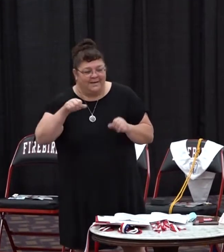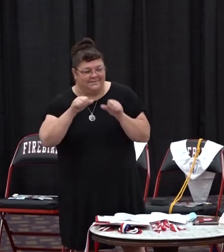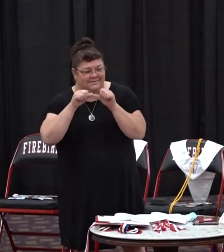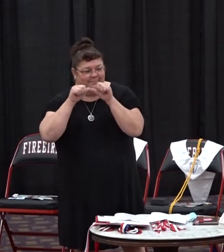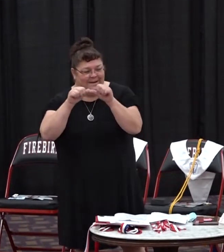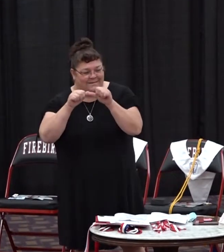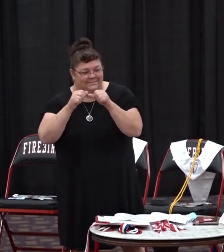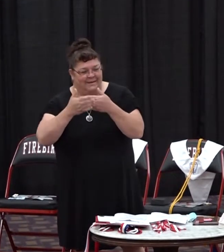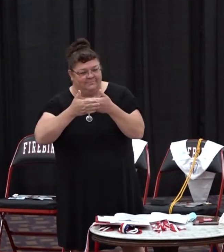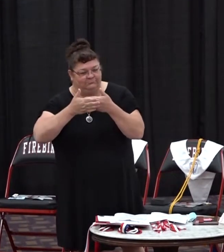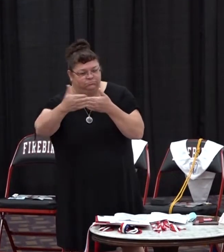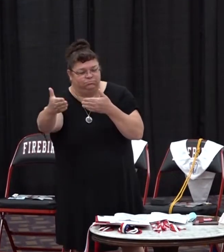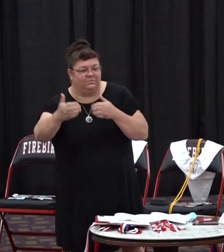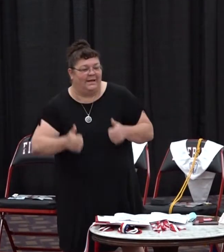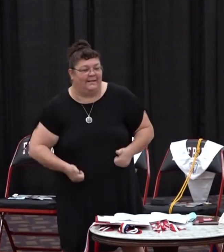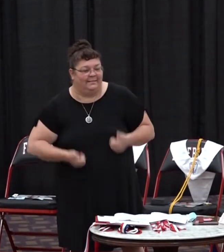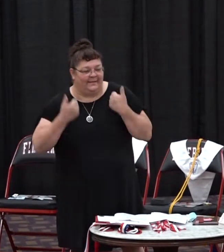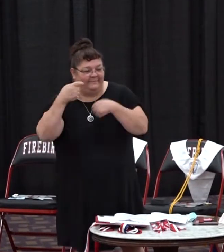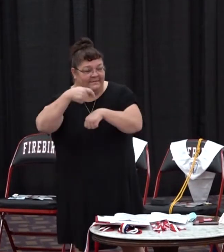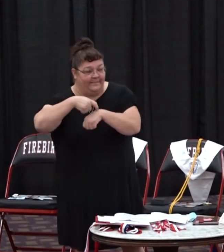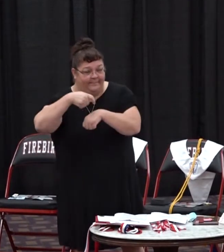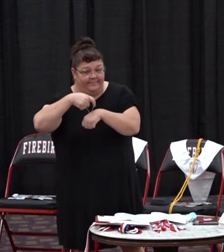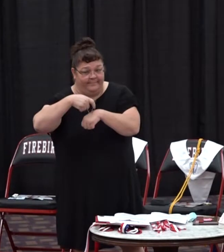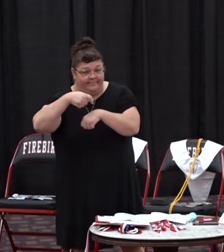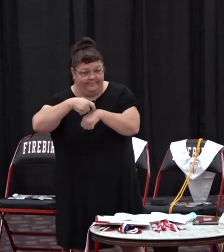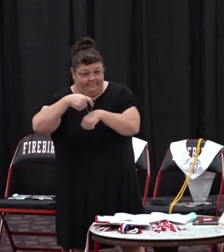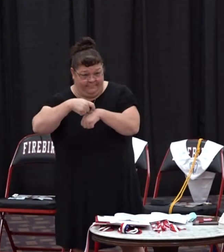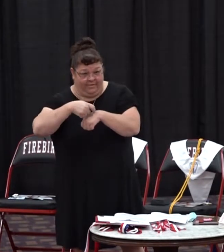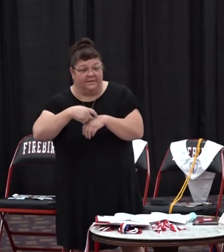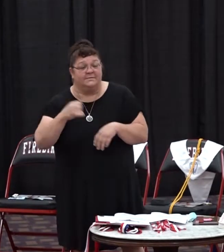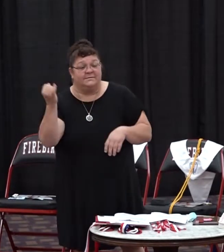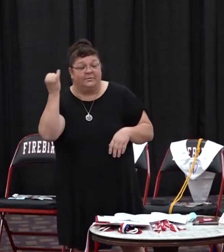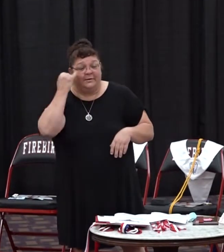A 3.0 GPA must be maintained for the lifetime.